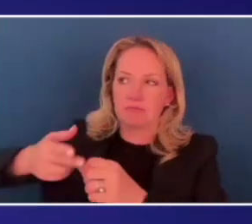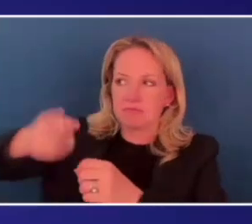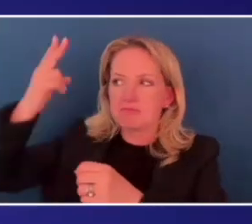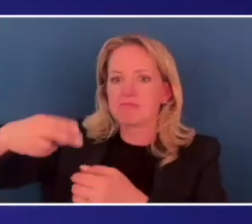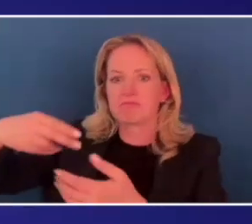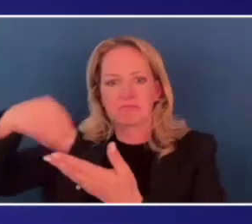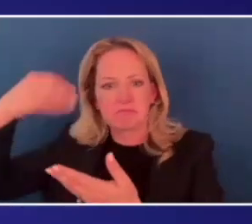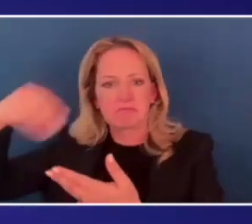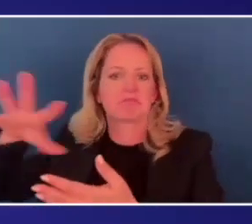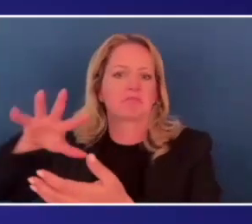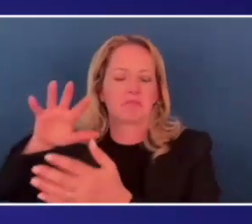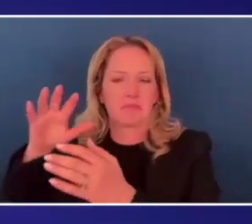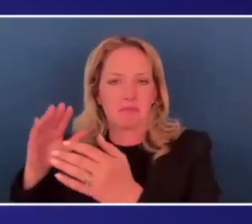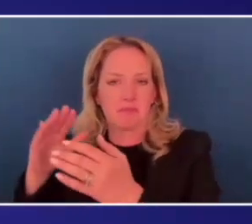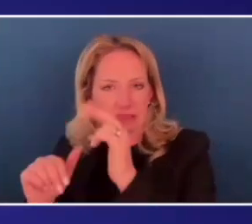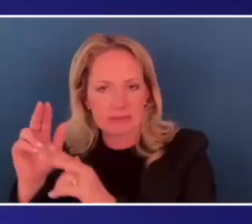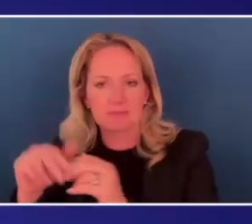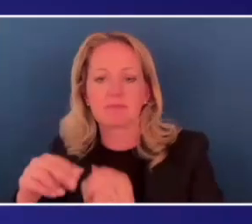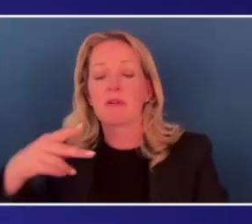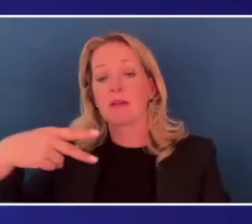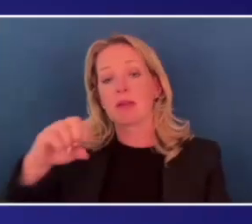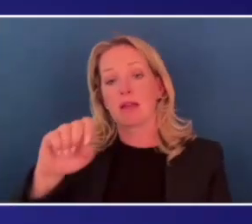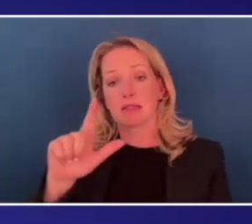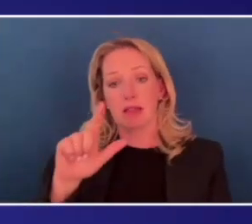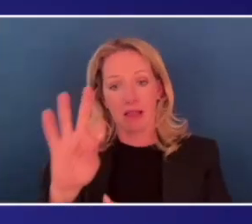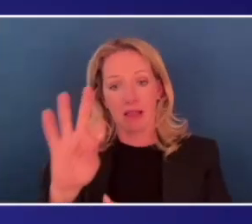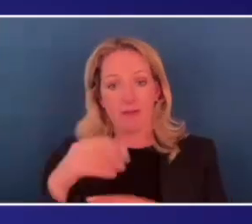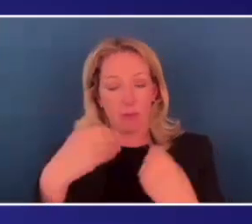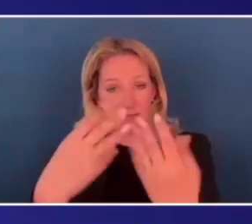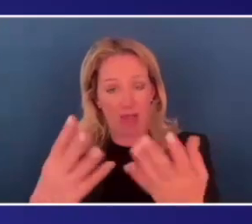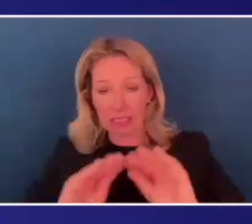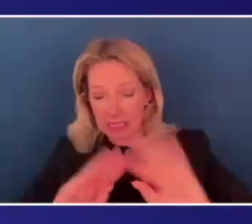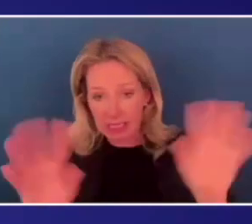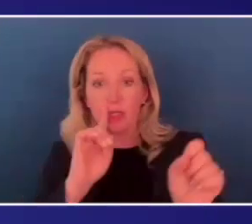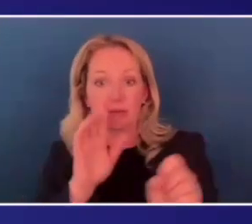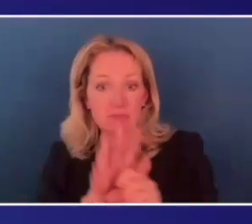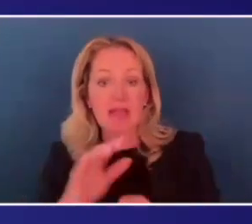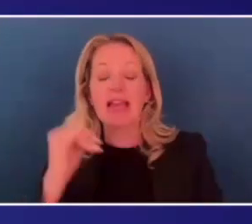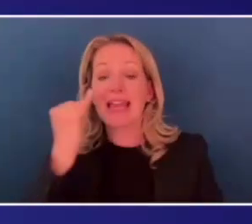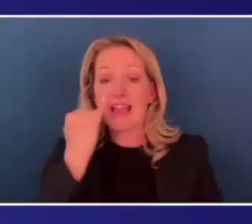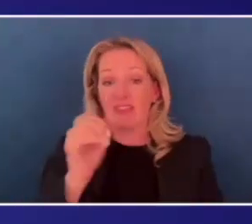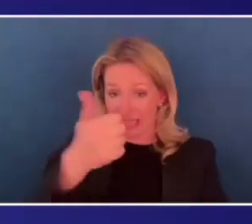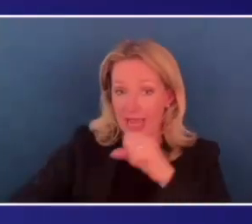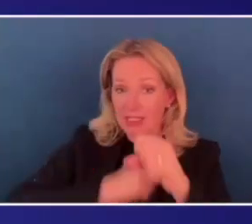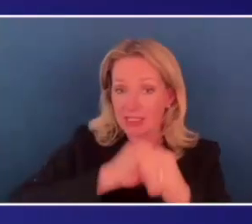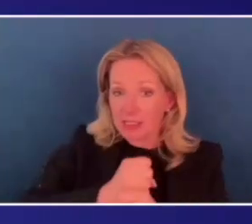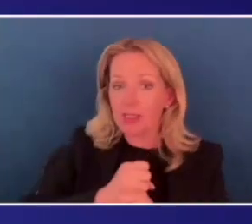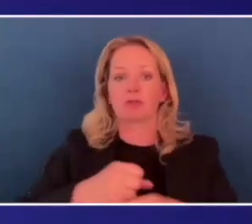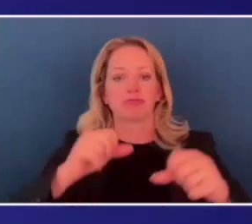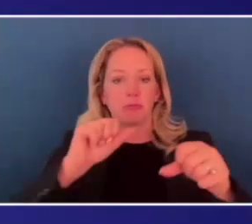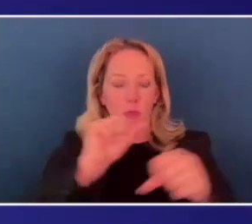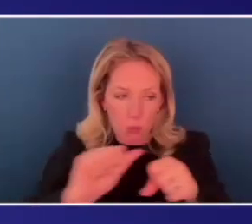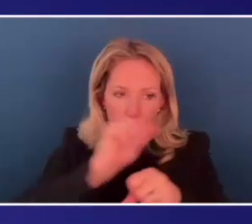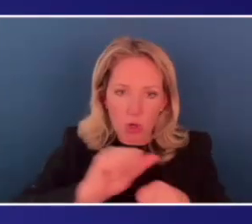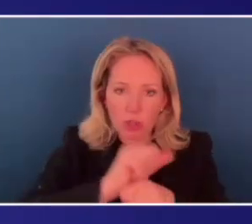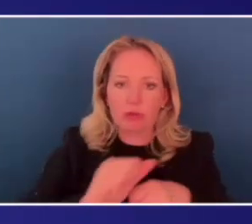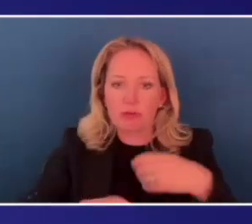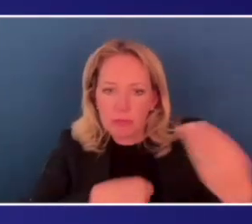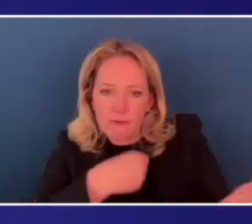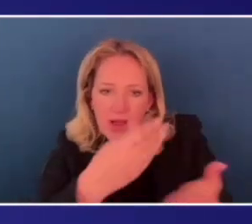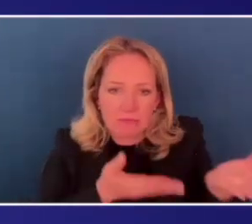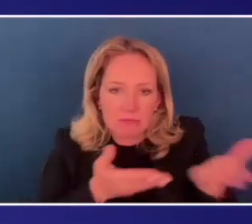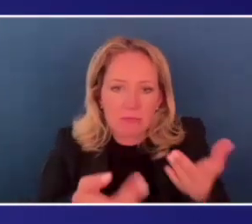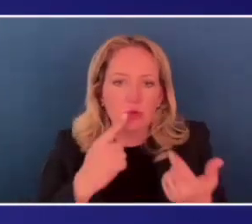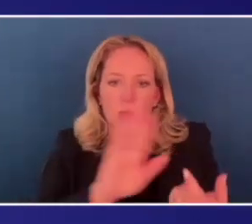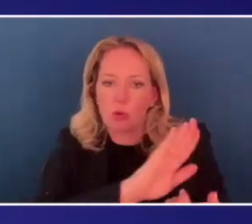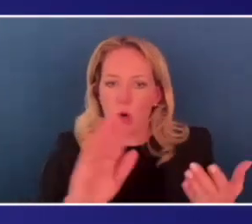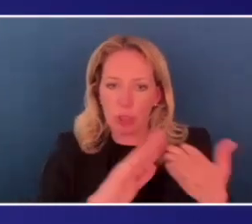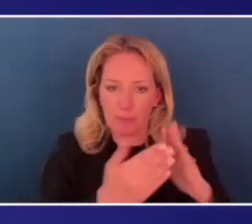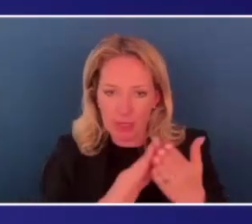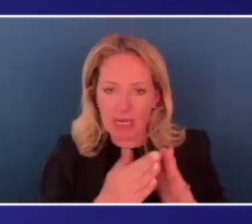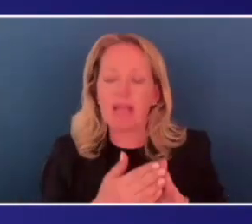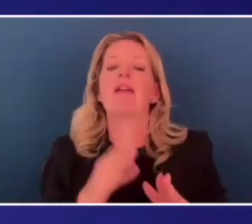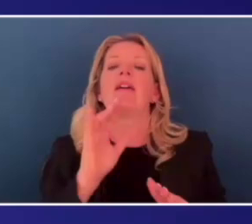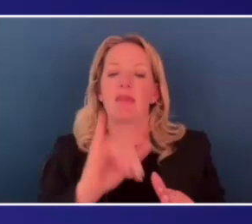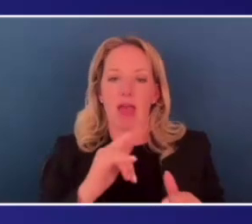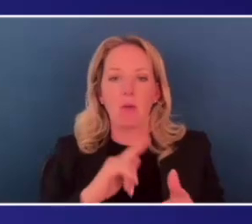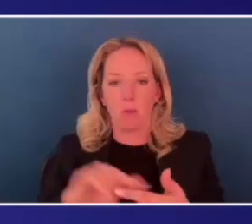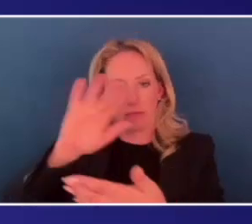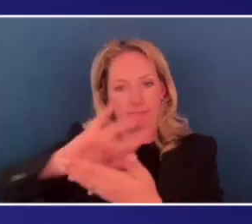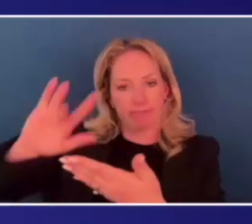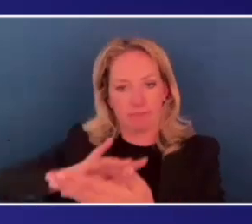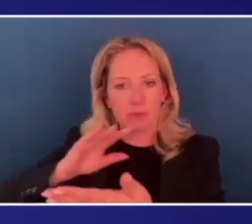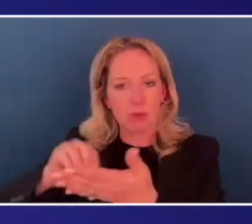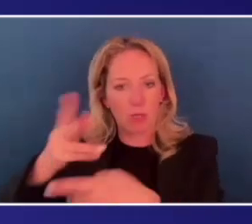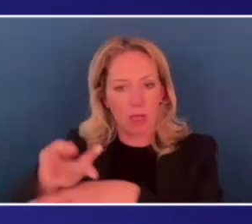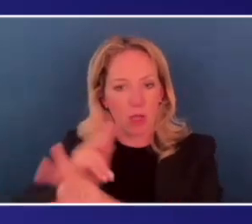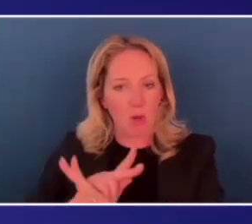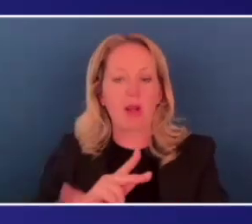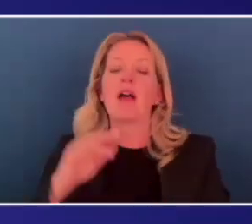It upholds service and responsibility, which are values that transcend political divides and unite us as Americans.